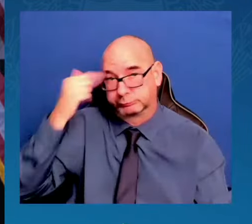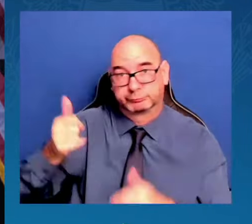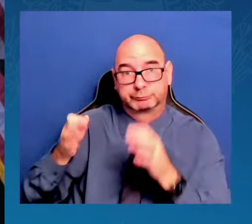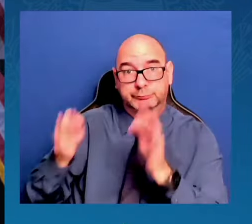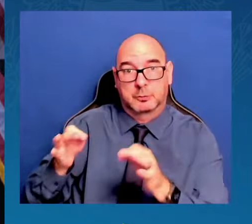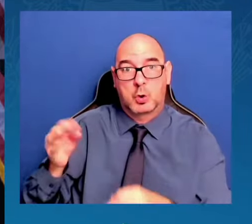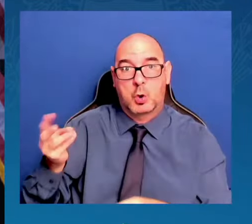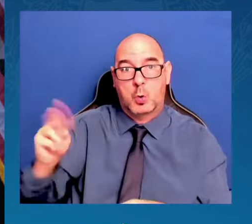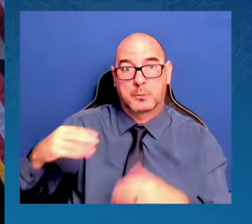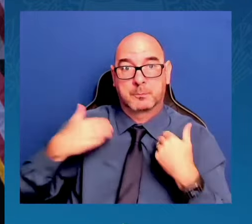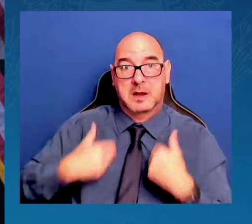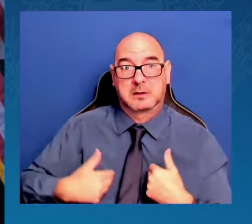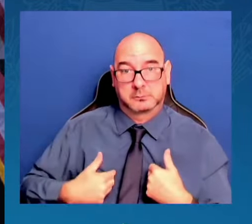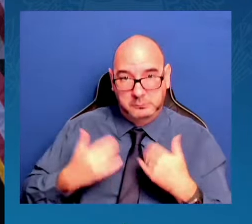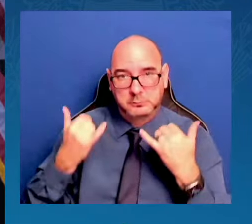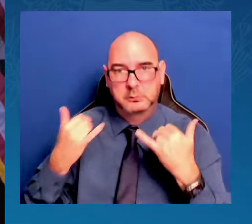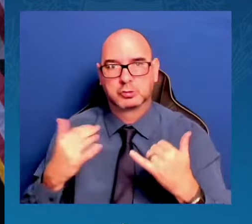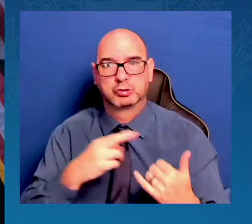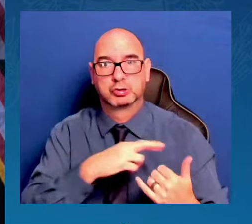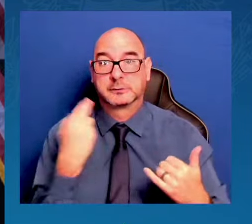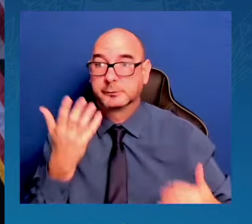And I've said it before, and I will say it again: